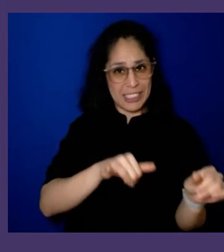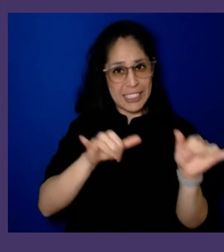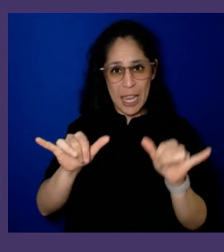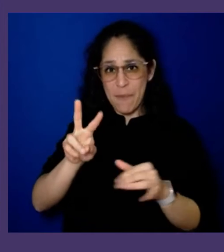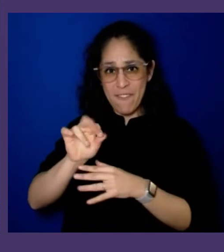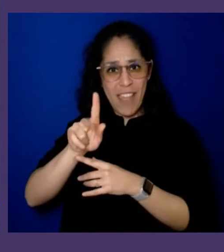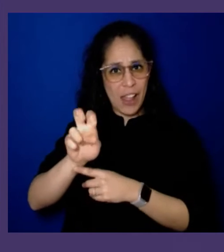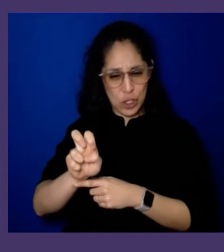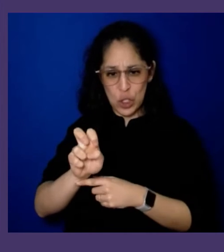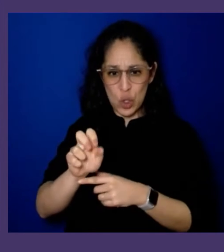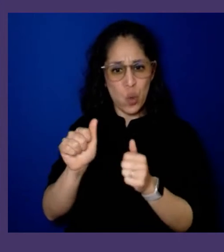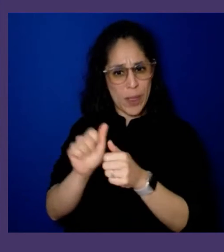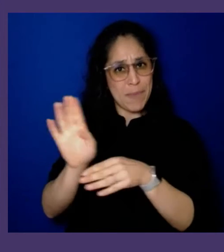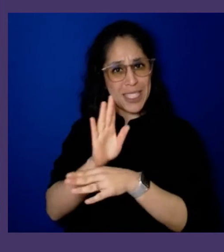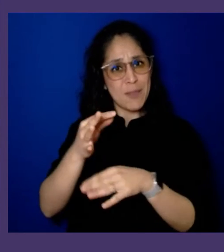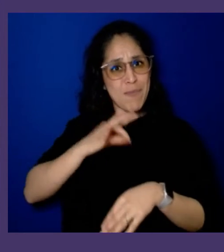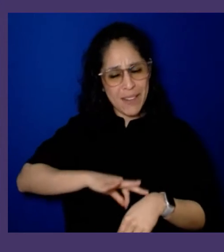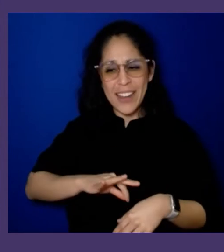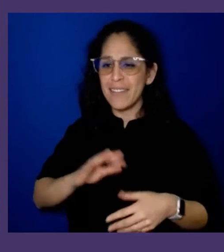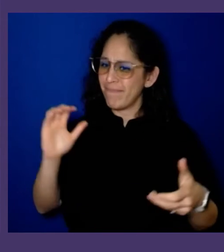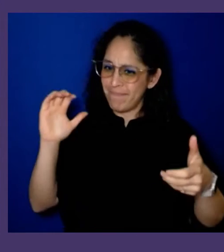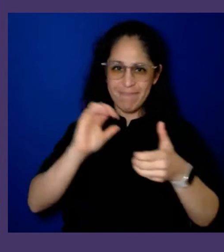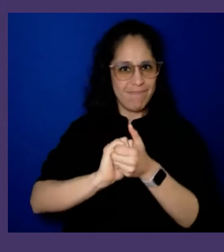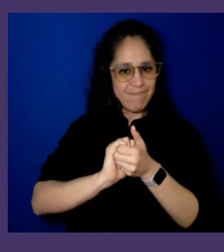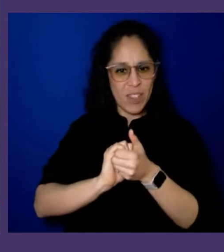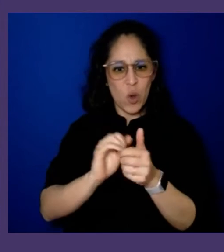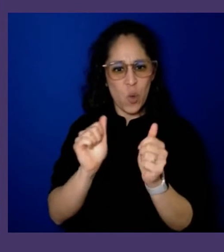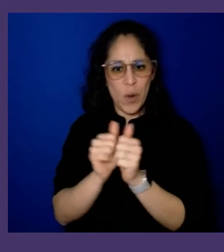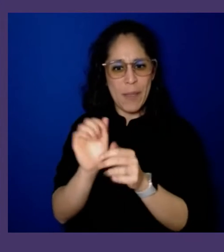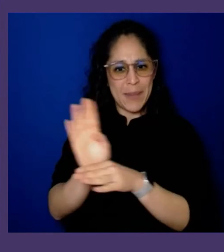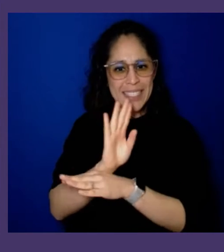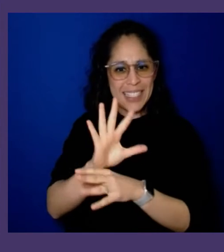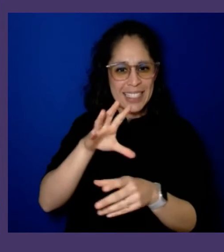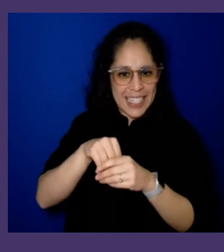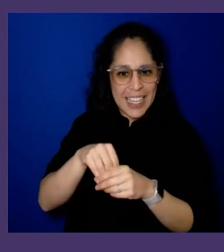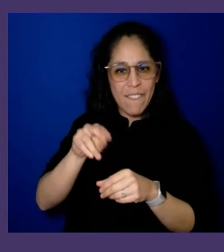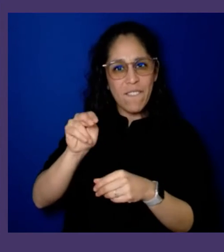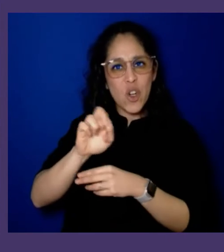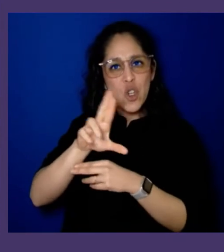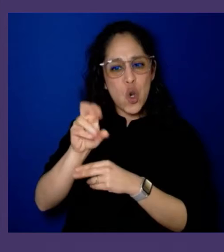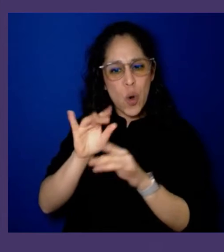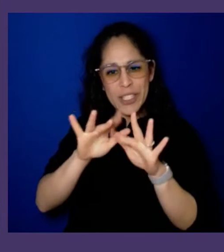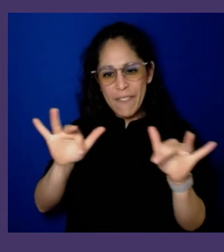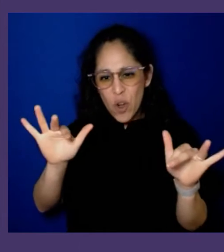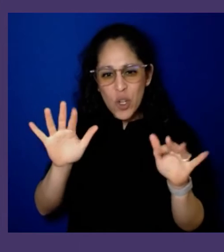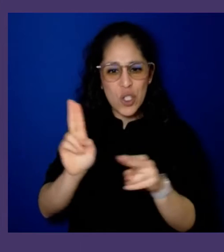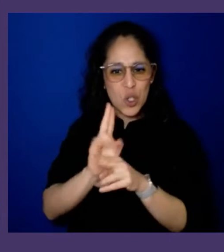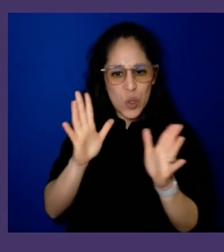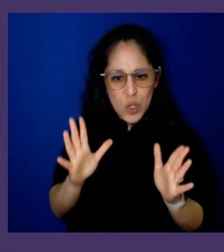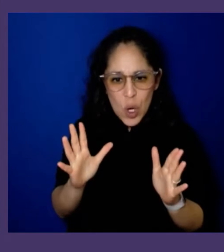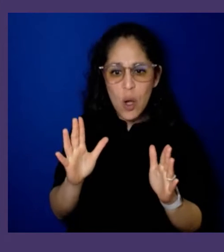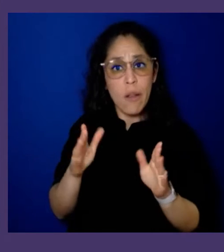leverage the insights of neurodiverse developers through user research and help make Azure AI Studio more accommodating and flexible across